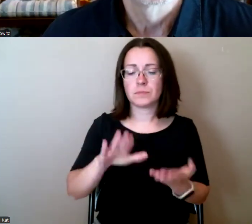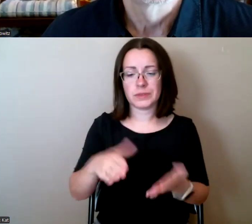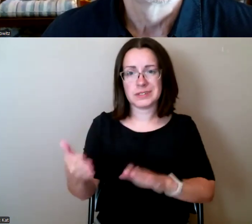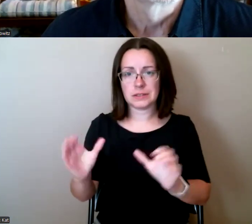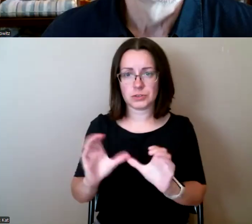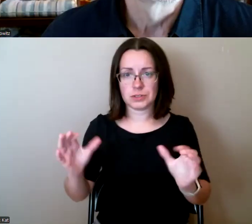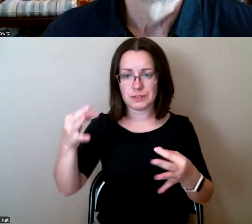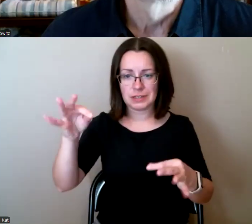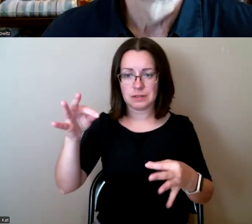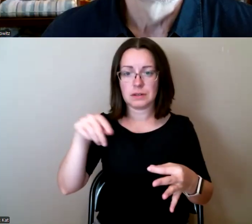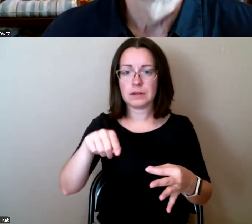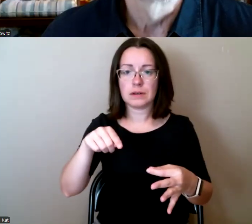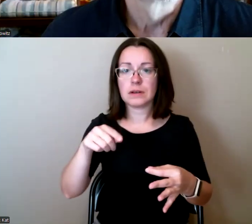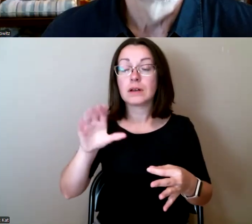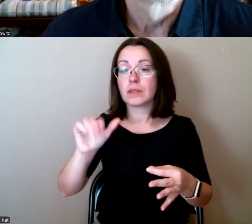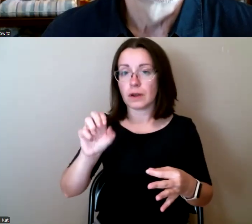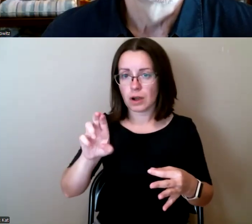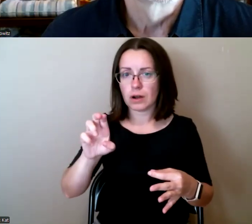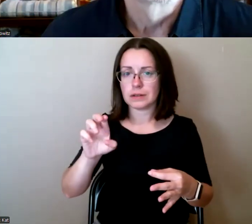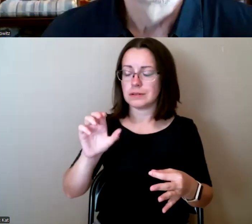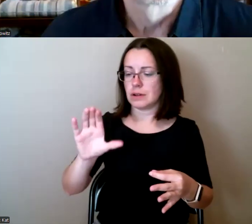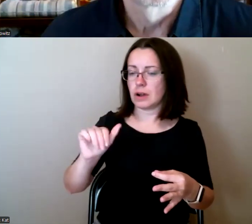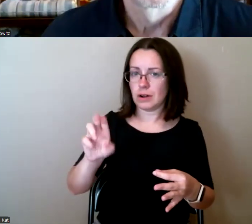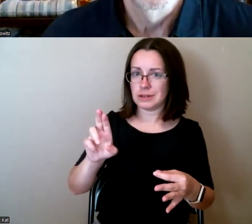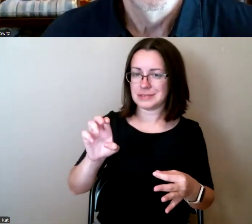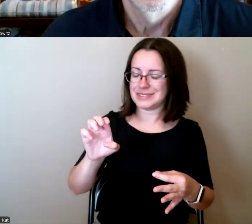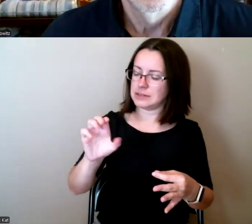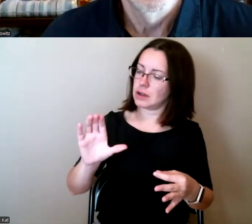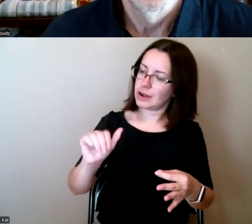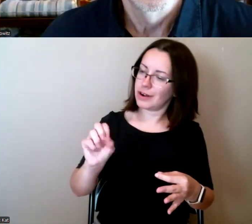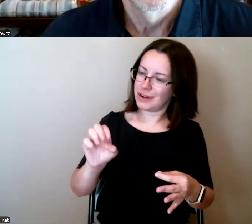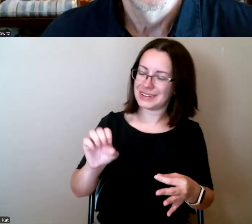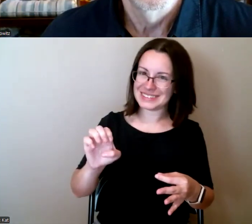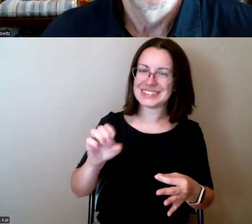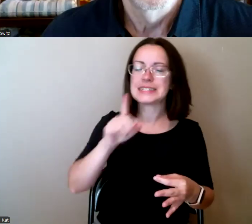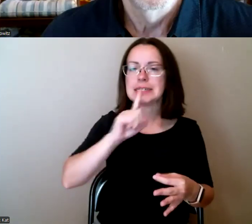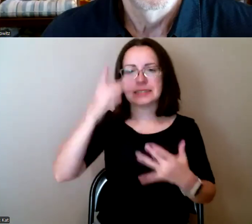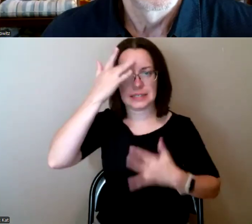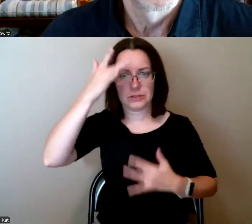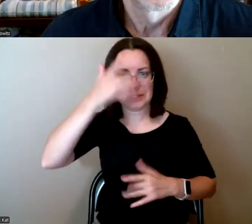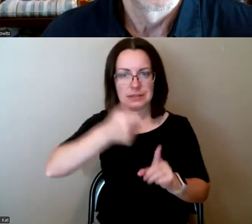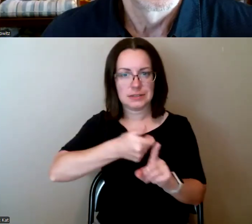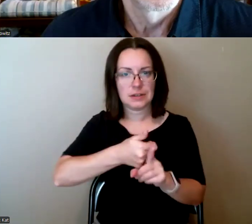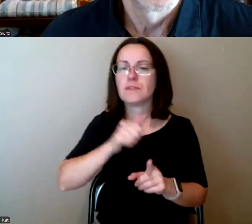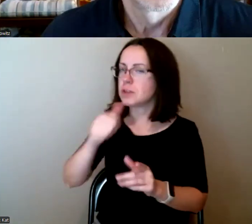uh the cause the the the illness itself will be listed as the cause of death and not suicide.